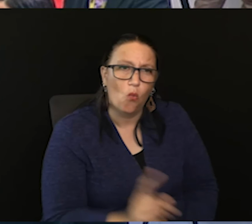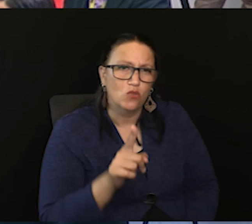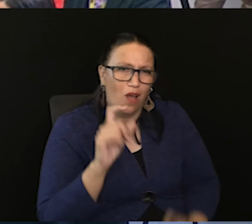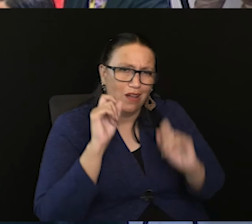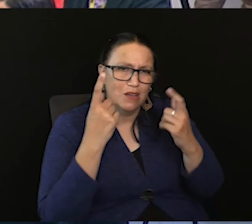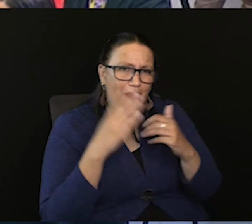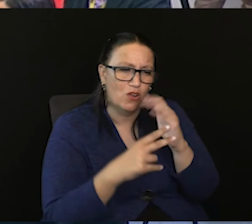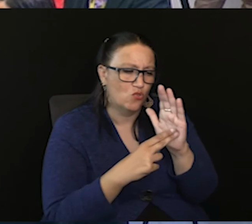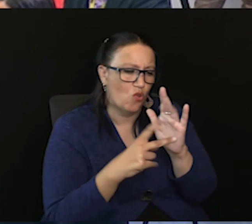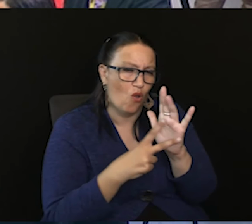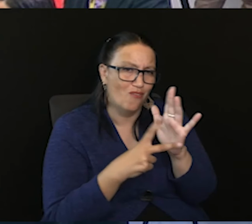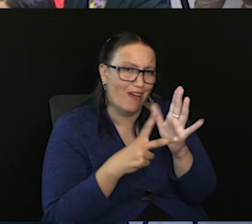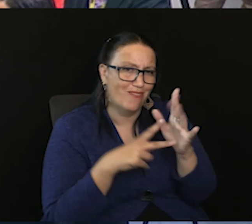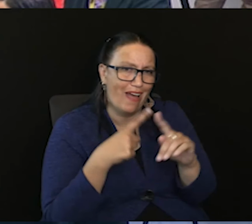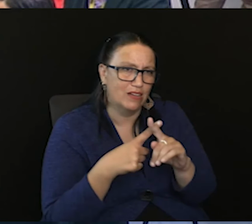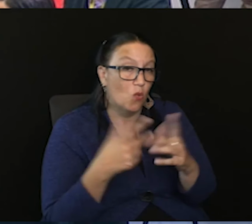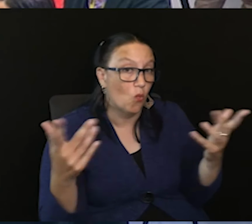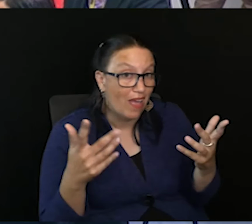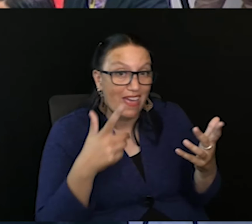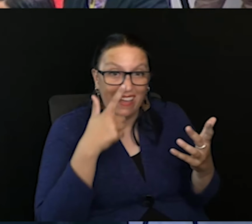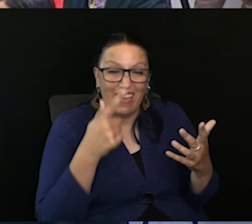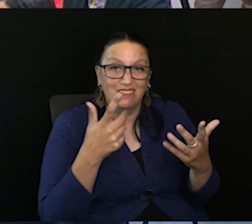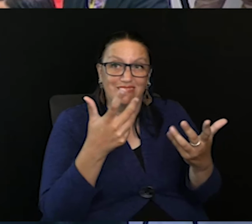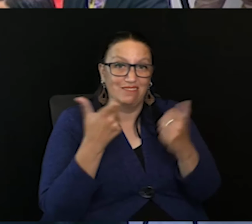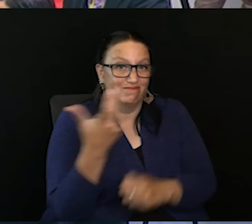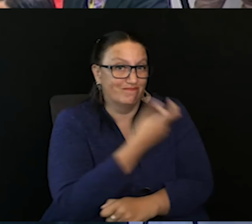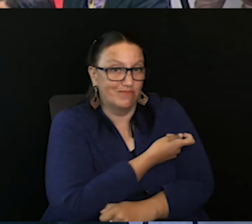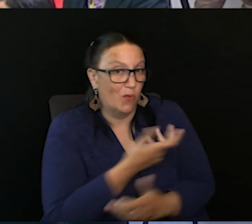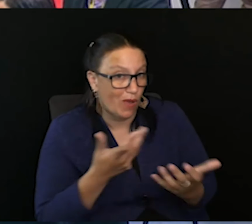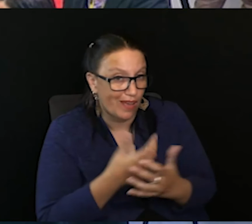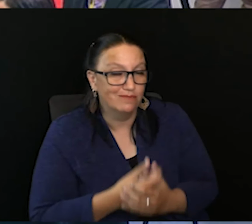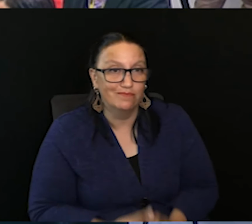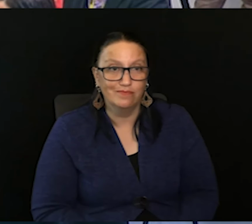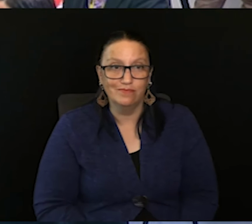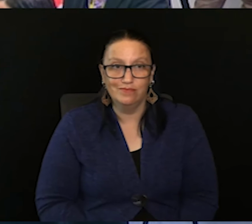you can out on the Novavax rollout for people who want to get it, when they can get it or where they can go, that kind of thing?